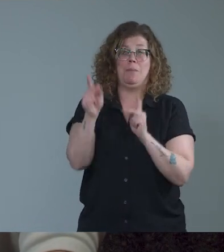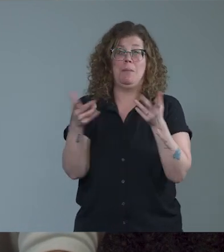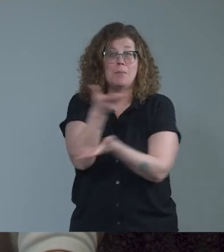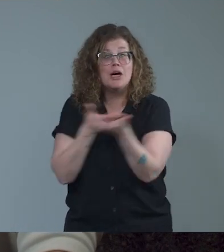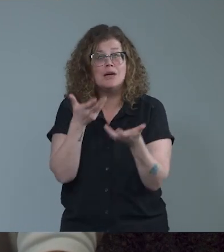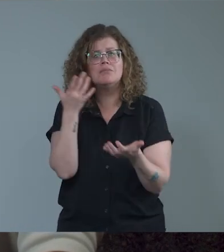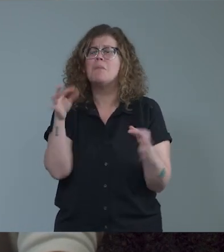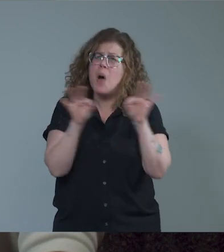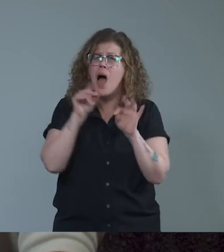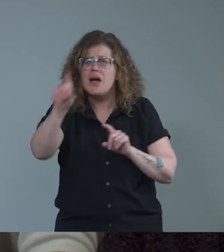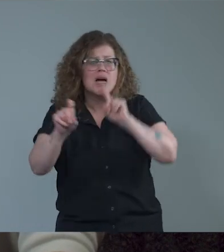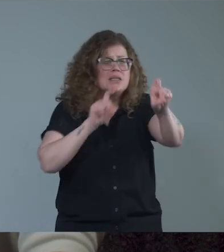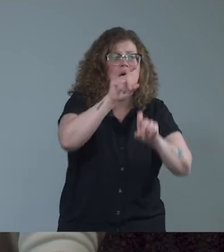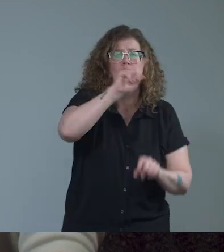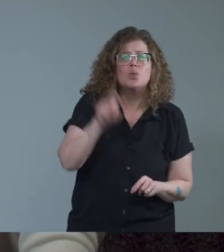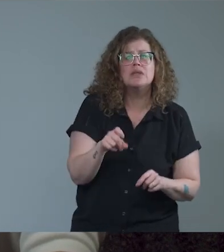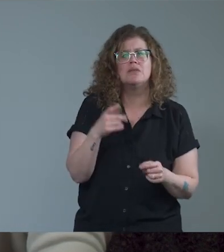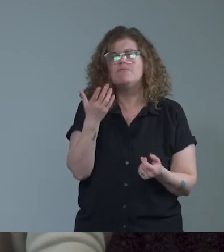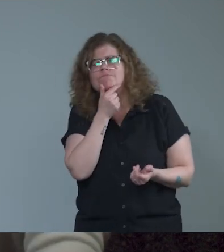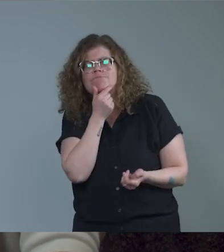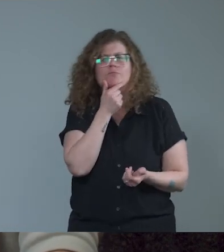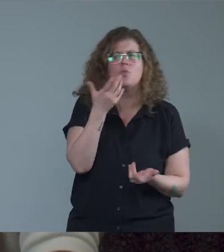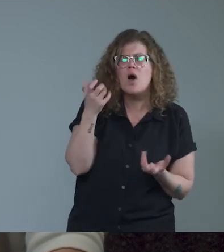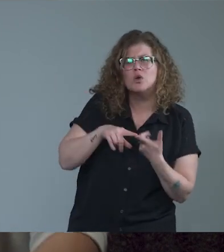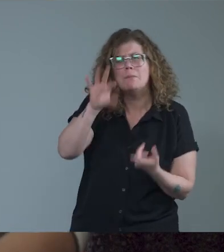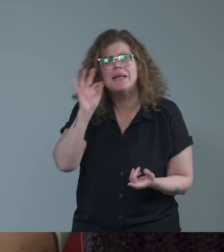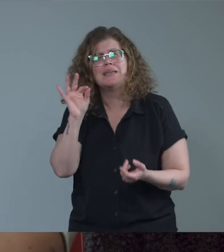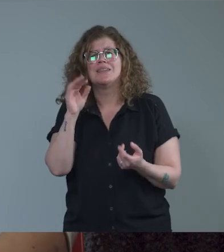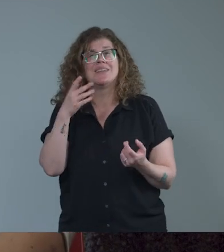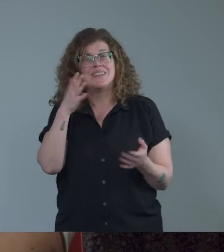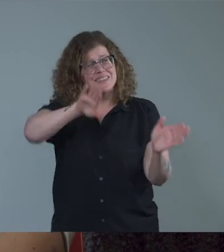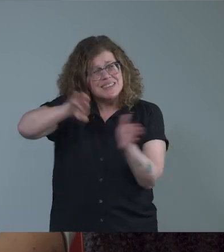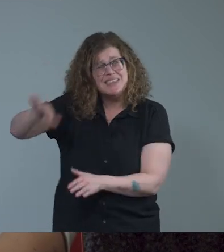You have safety, liabilities. You have, you know, could it blow over in the wind? So you have to make sure that